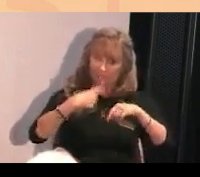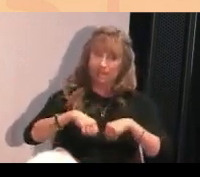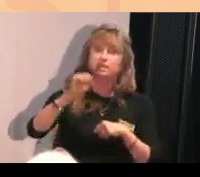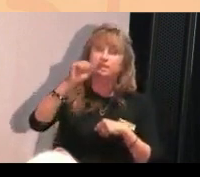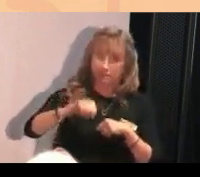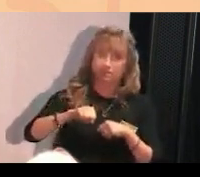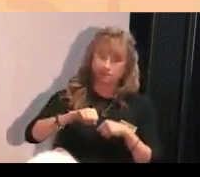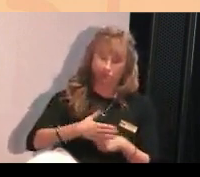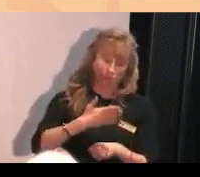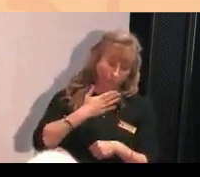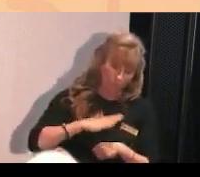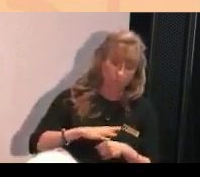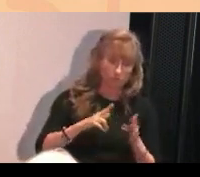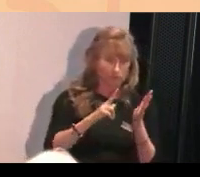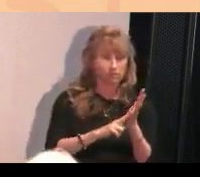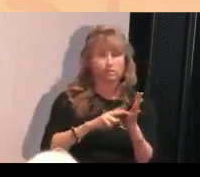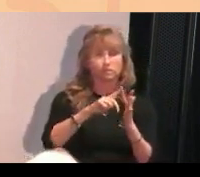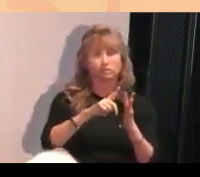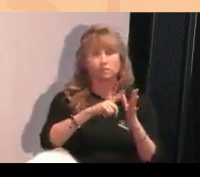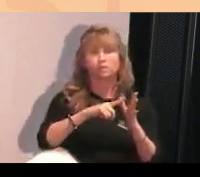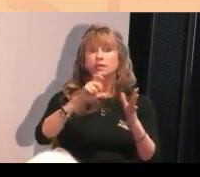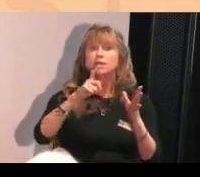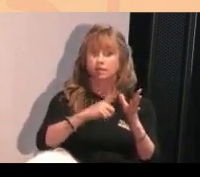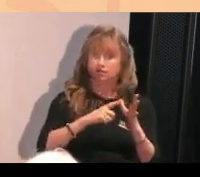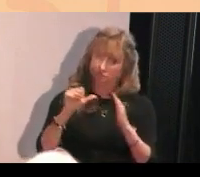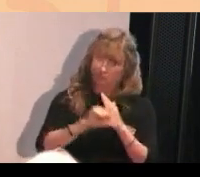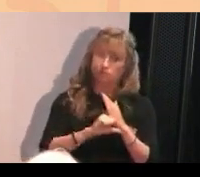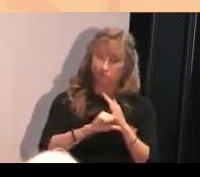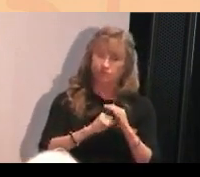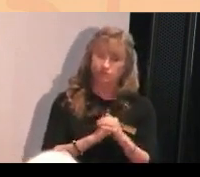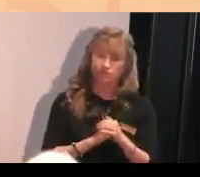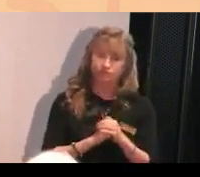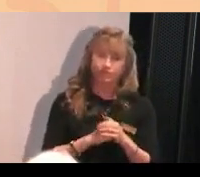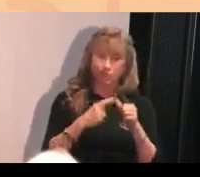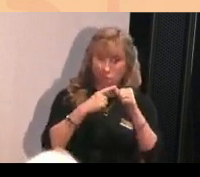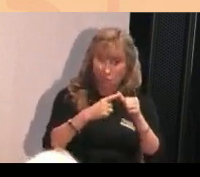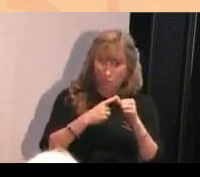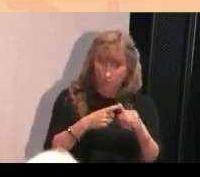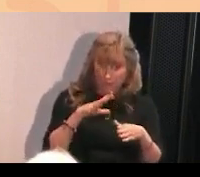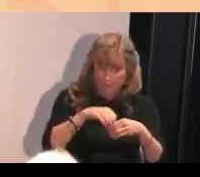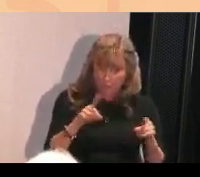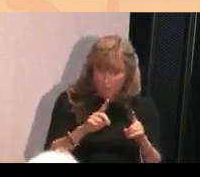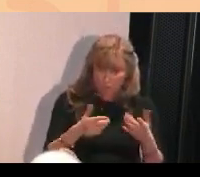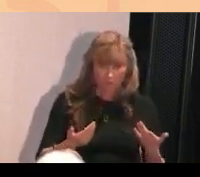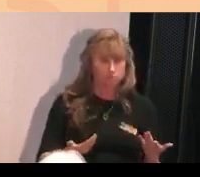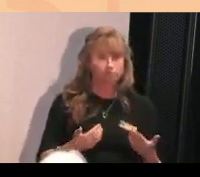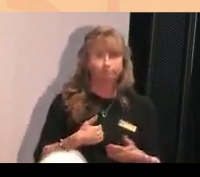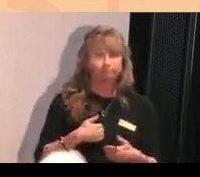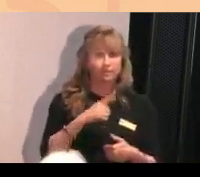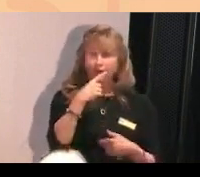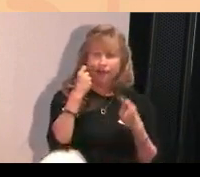there should be a NIACA responses included I can't understand why there isn't one already